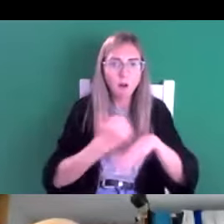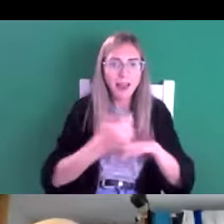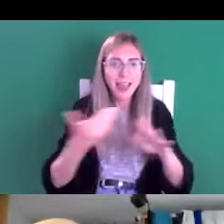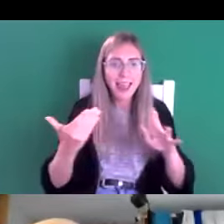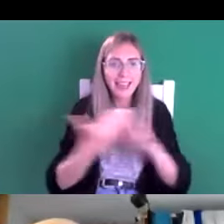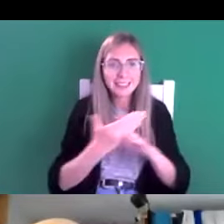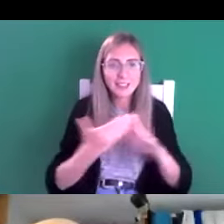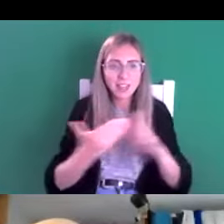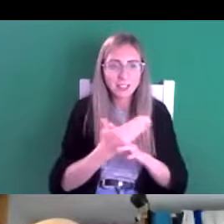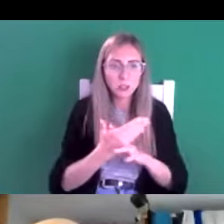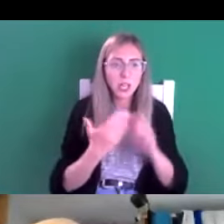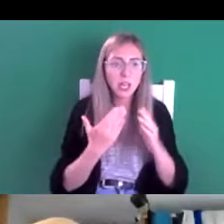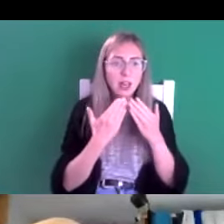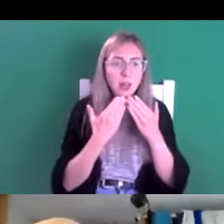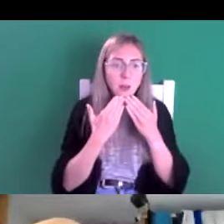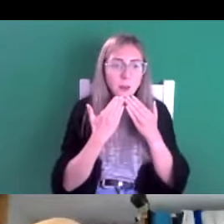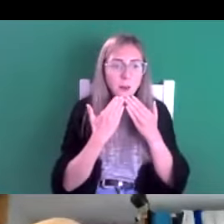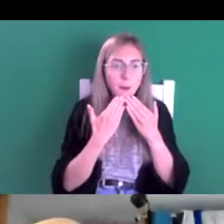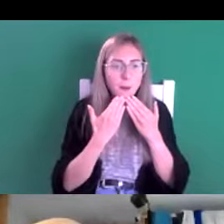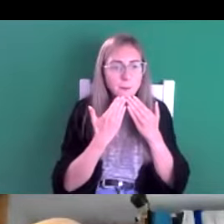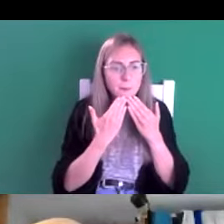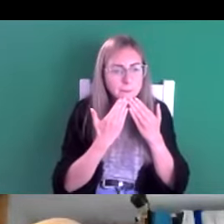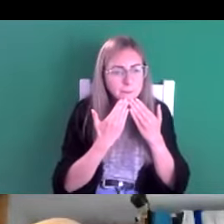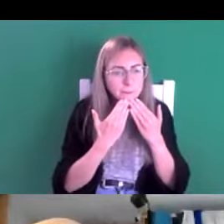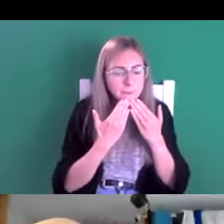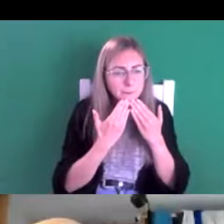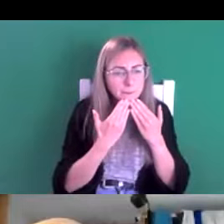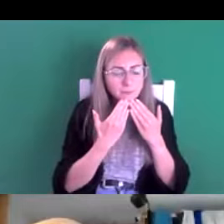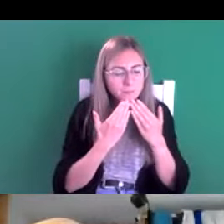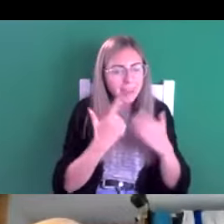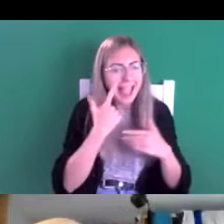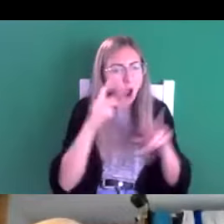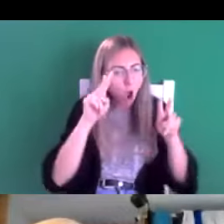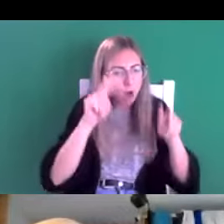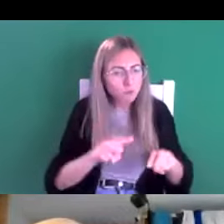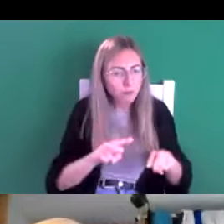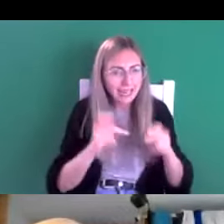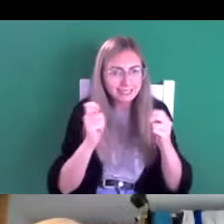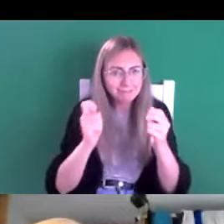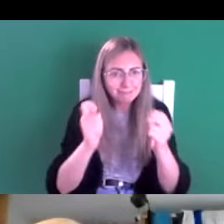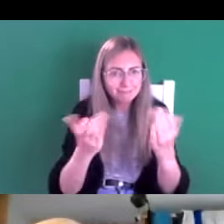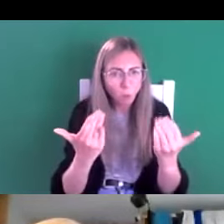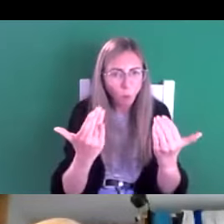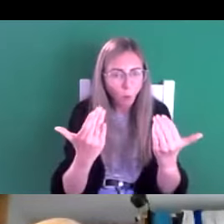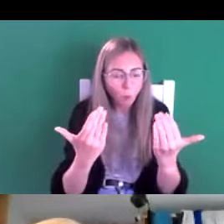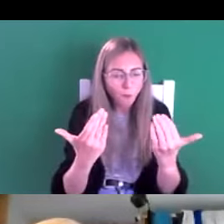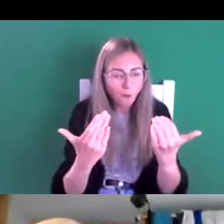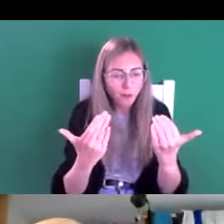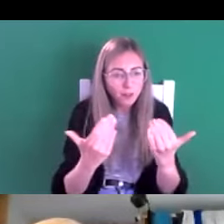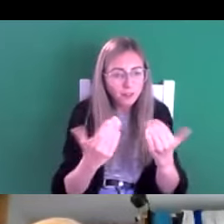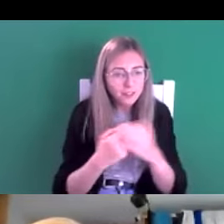please put cap oh please i can't read it can you hold it closer thank you for twirling here